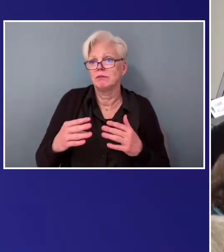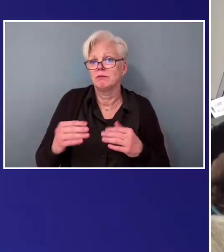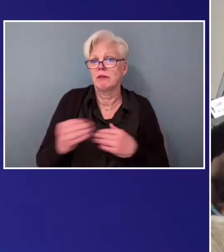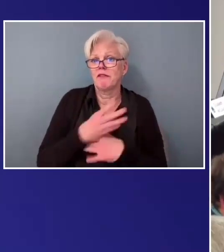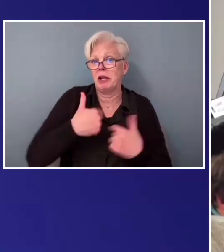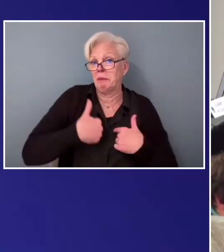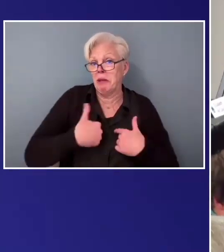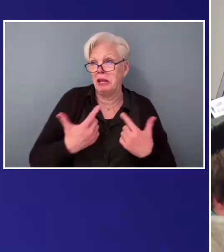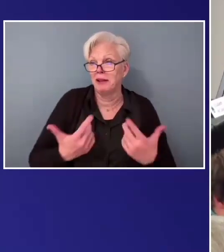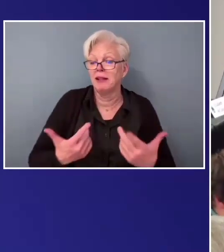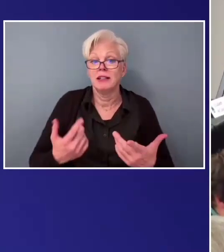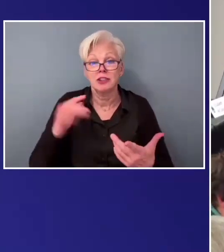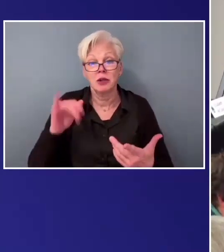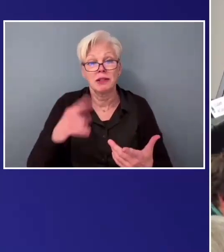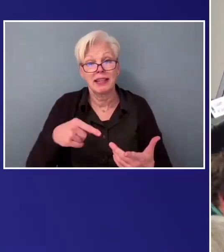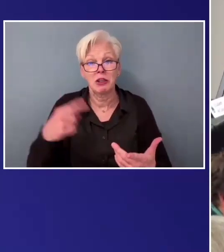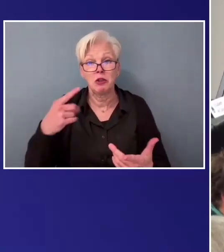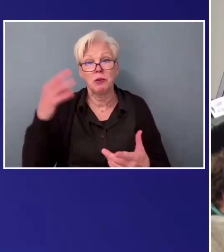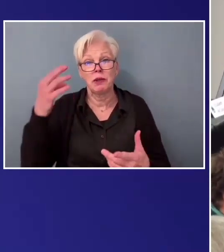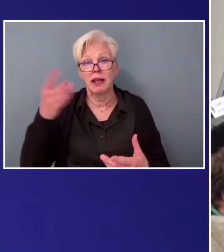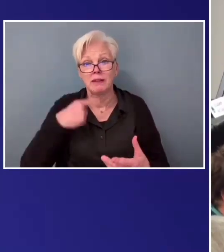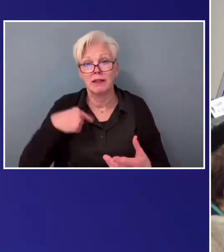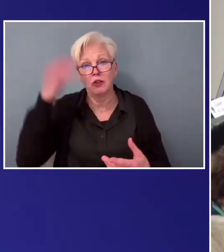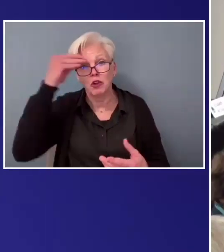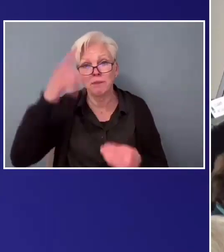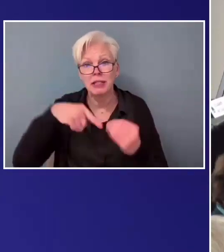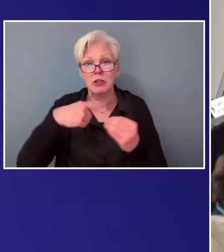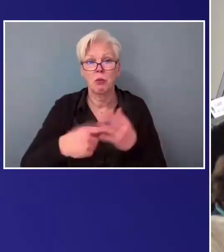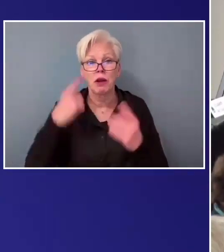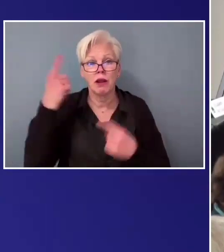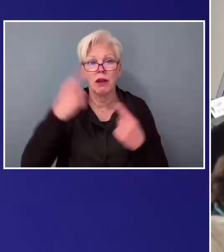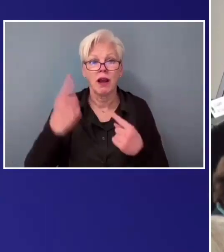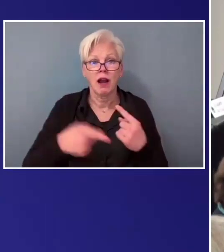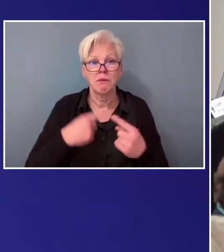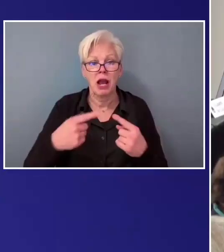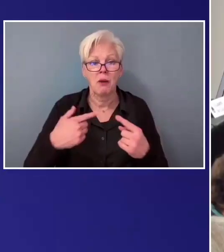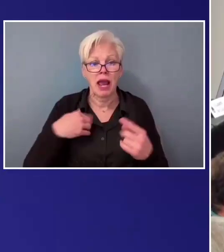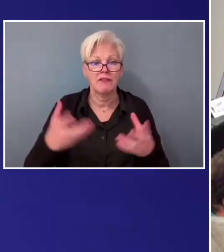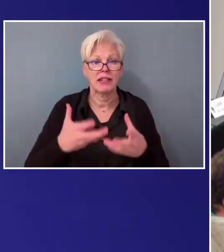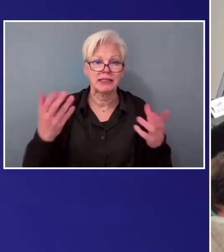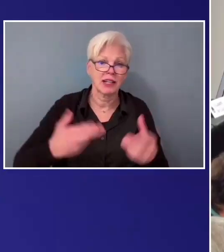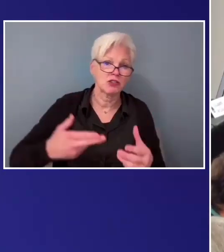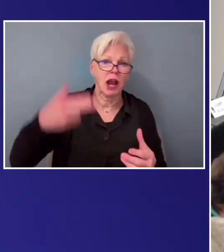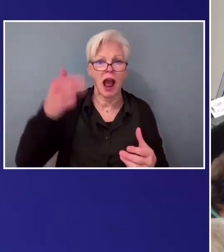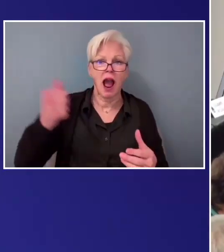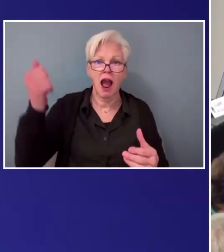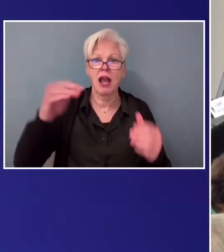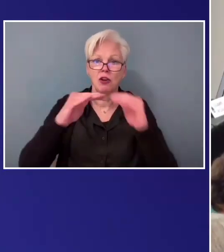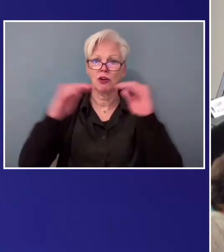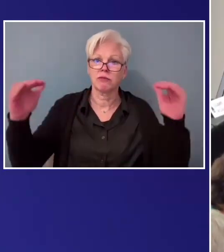Department can just opine on is like, what was the thinking around having such a higher bar, especially given that that was